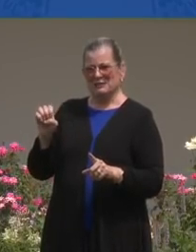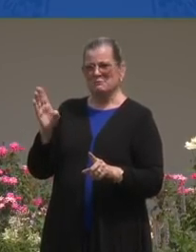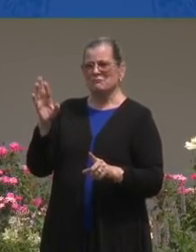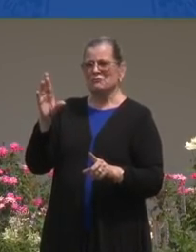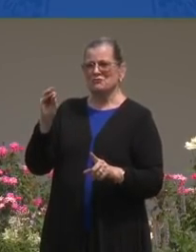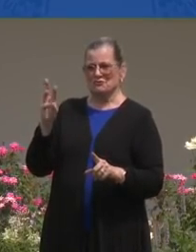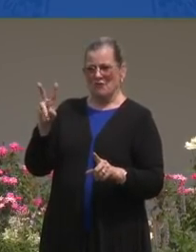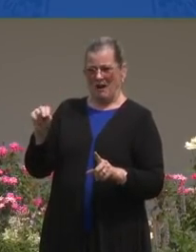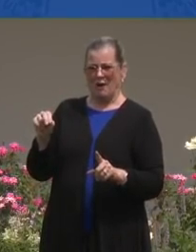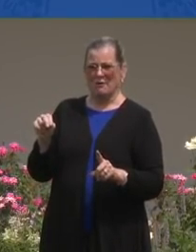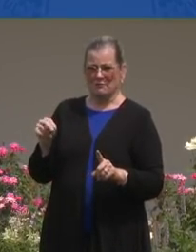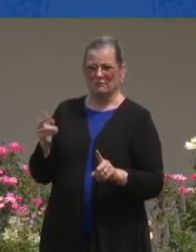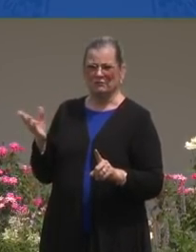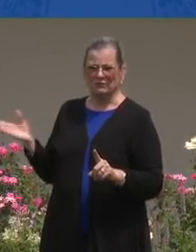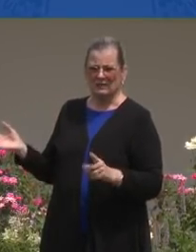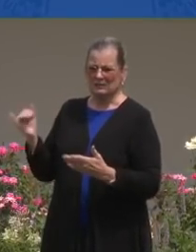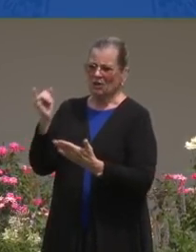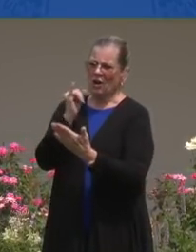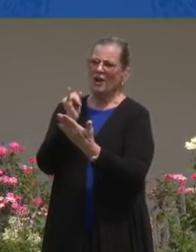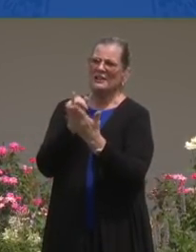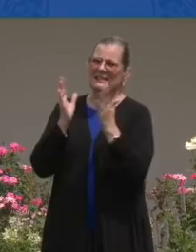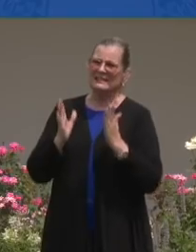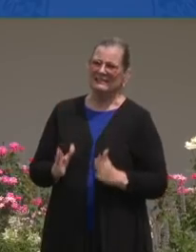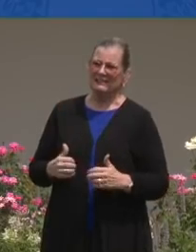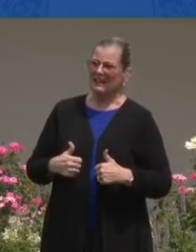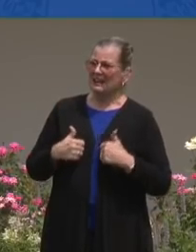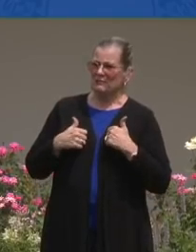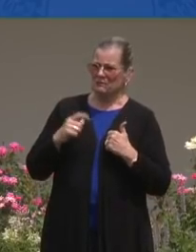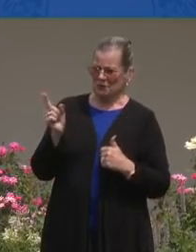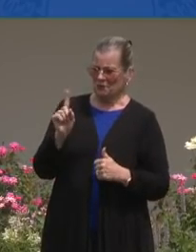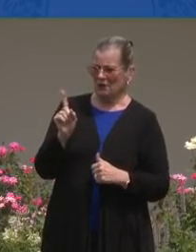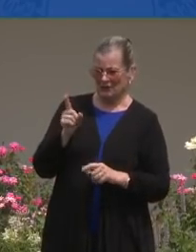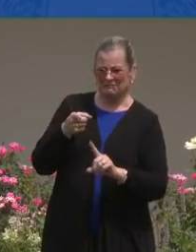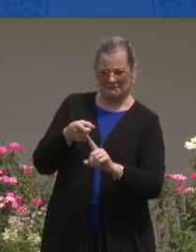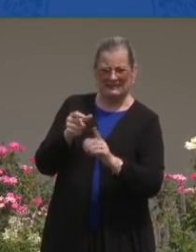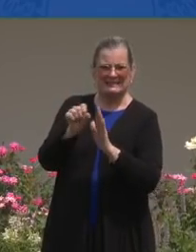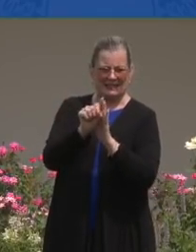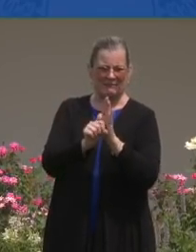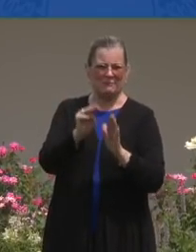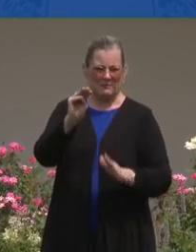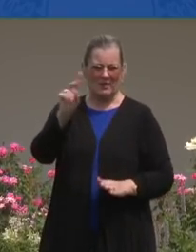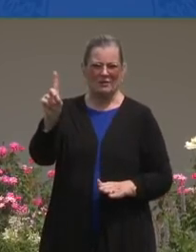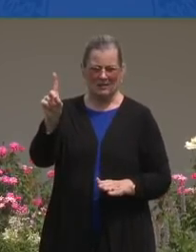and she is focused on building a future of her own design.